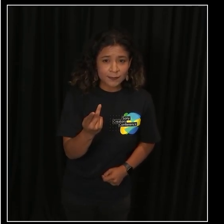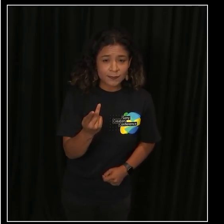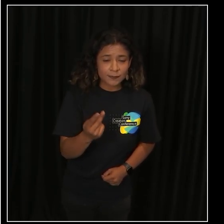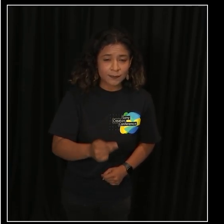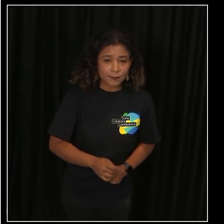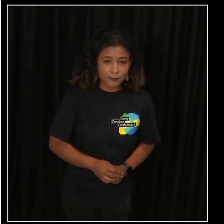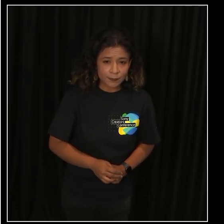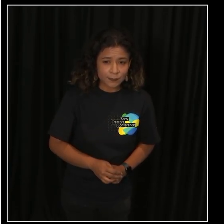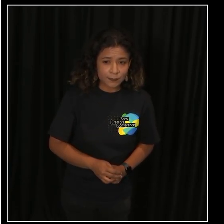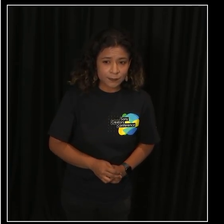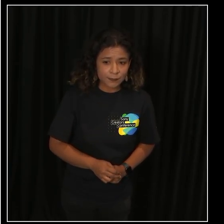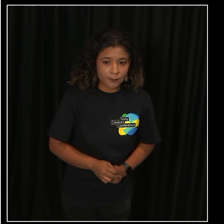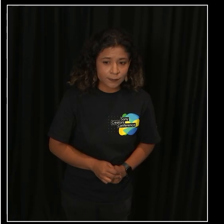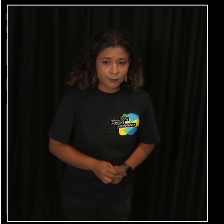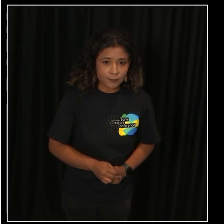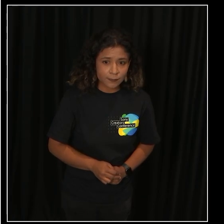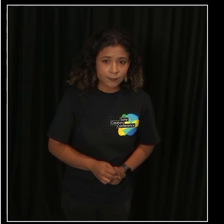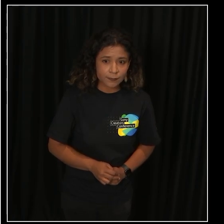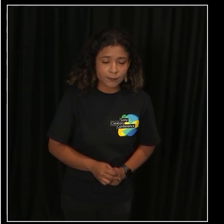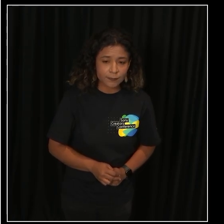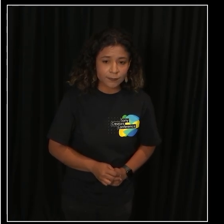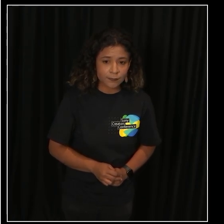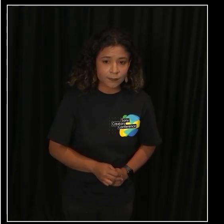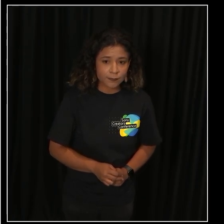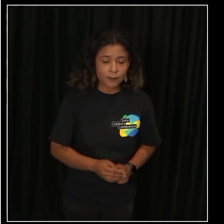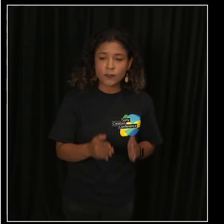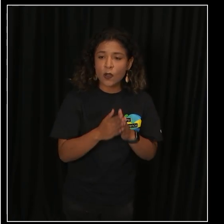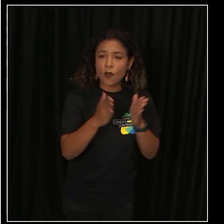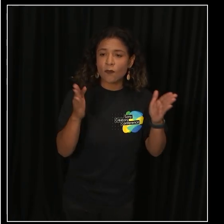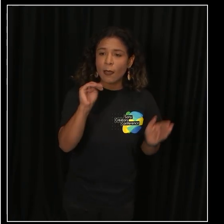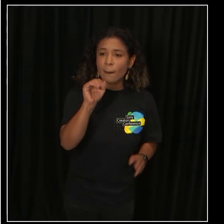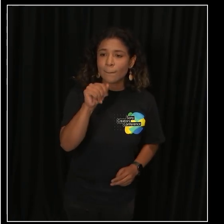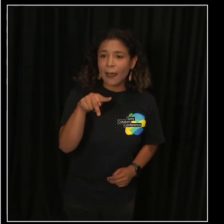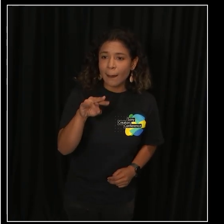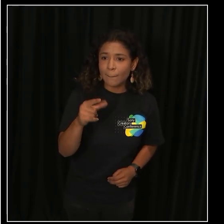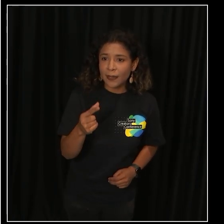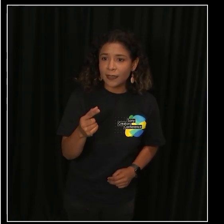Although, the overall mapping is very non-linear.